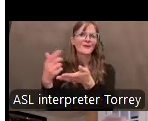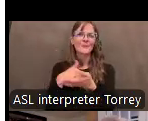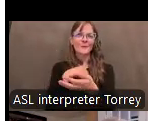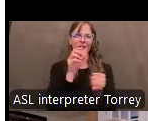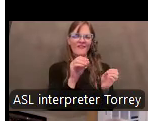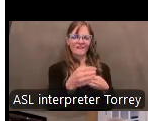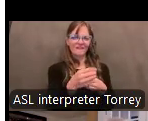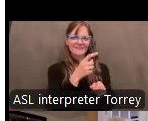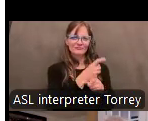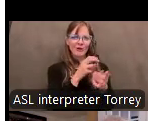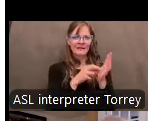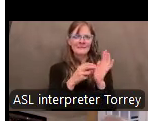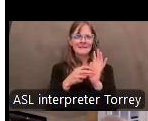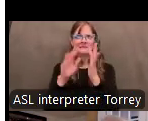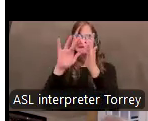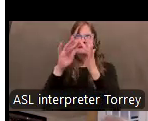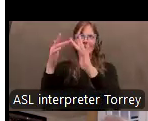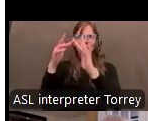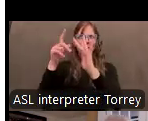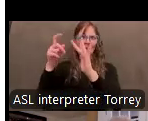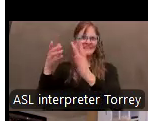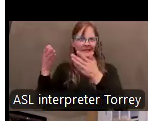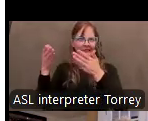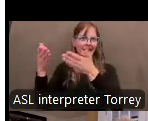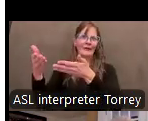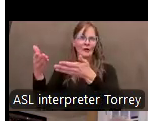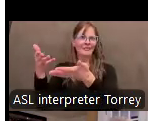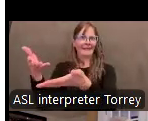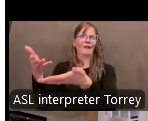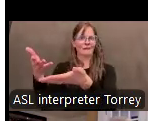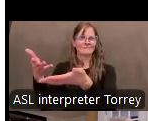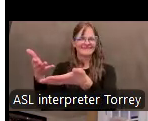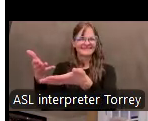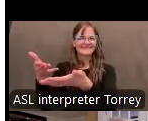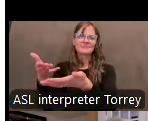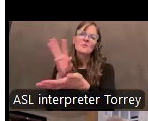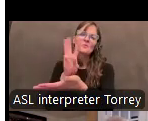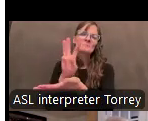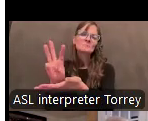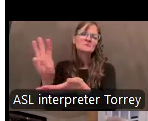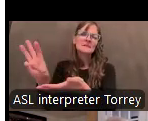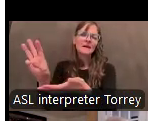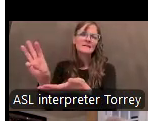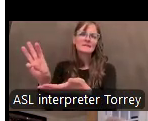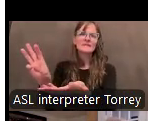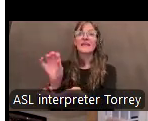and in this case it's a website. And the website really is our virtual 24-hour-a-day,